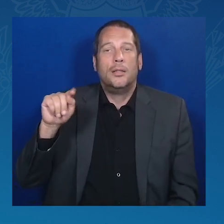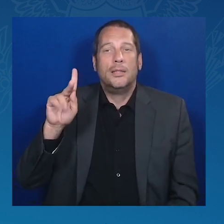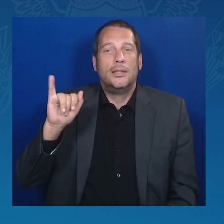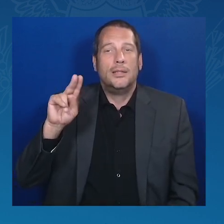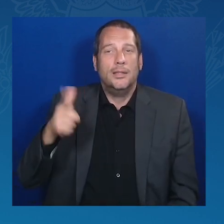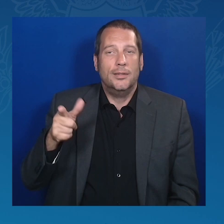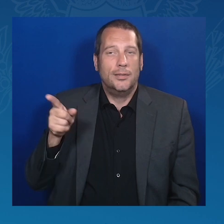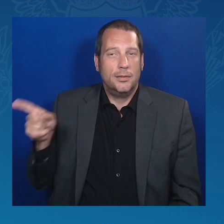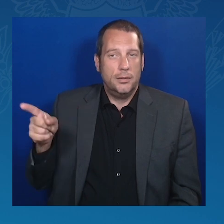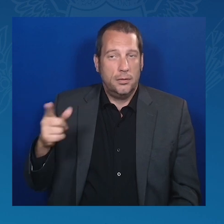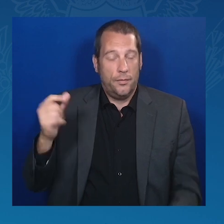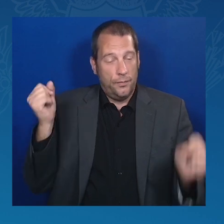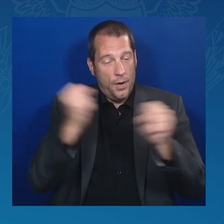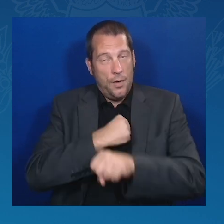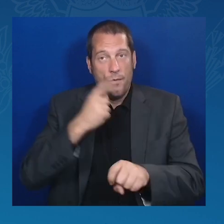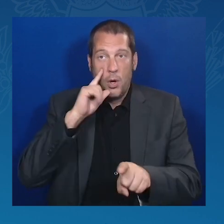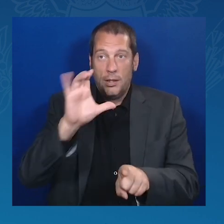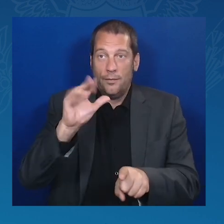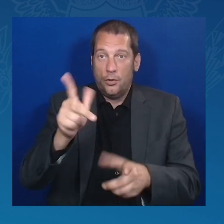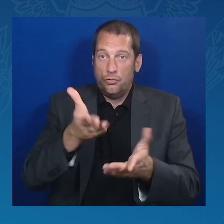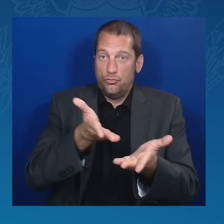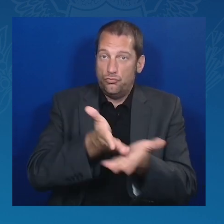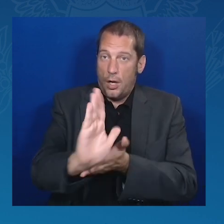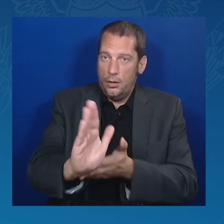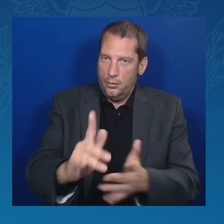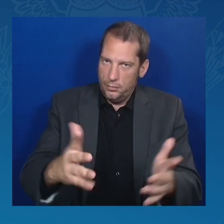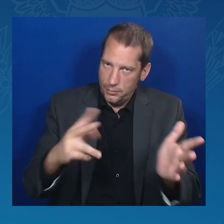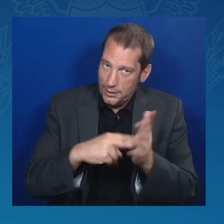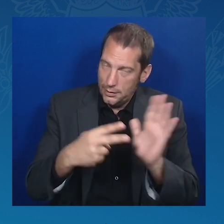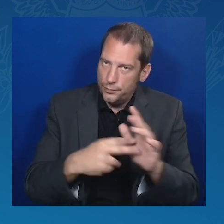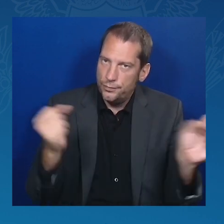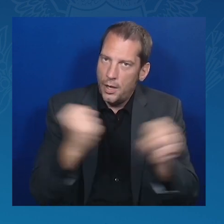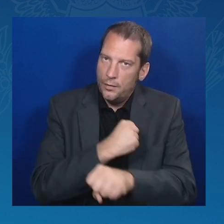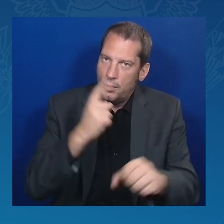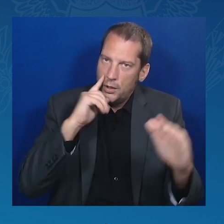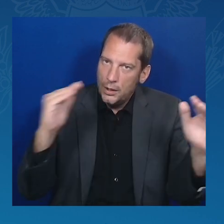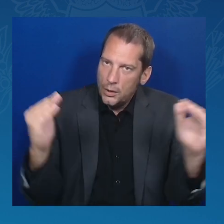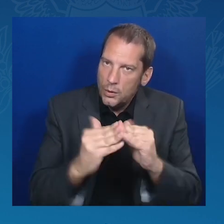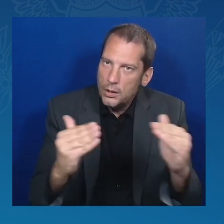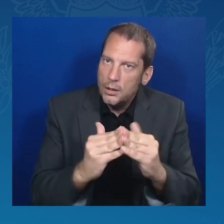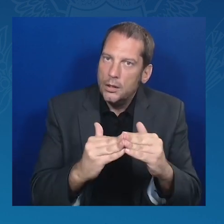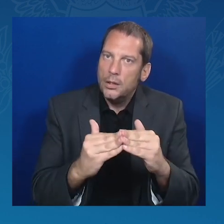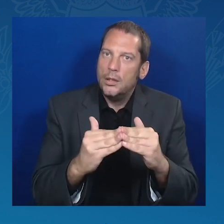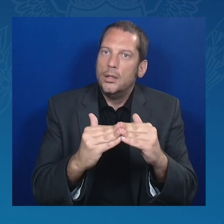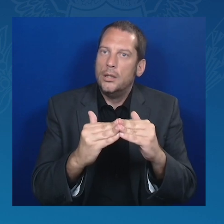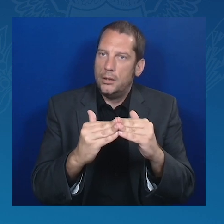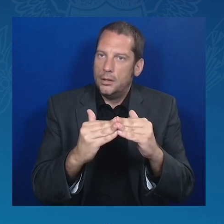I think there were two points there. One, it is the nature of these fights